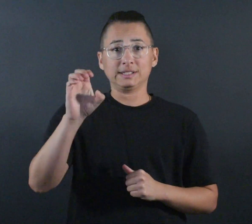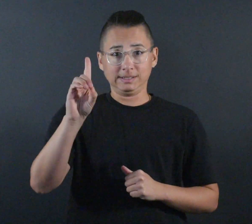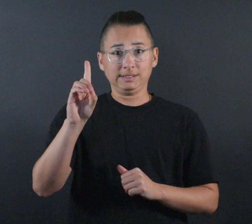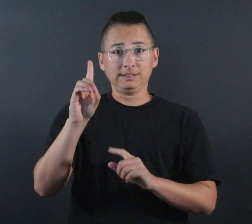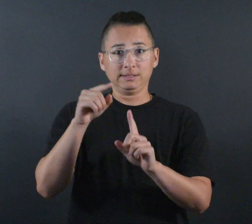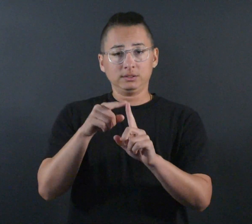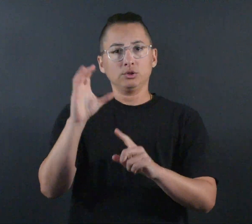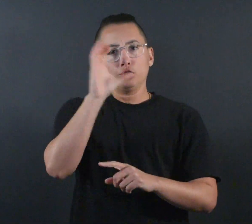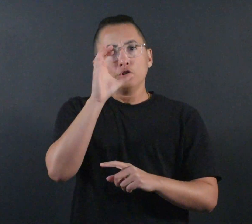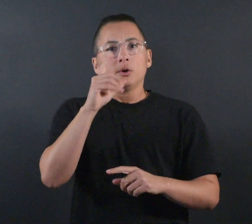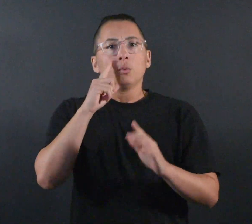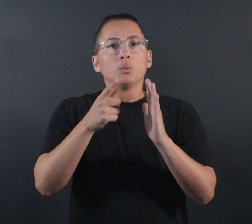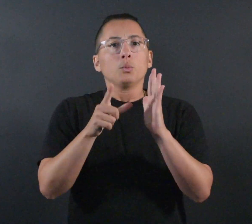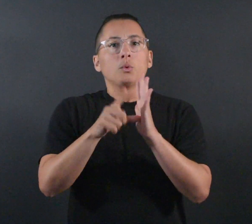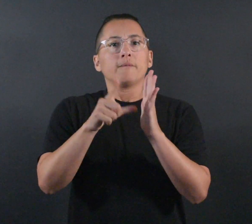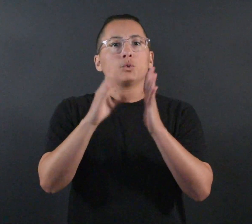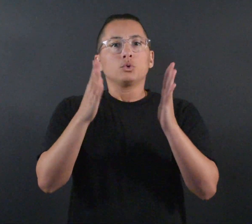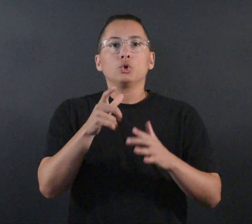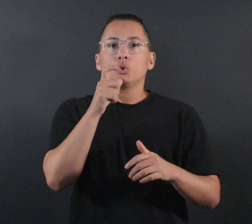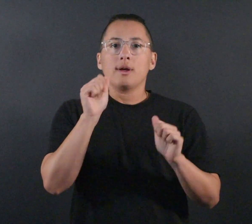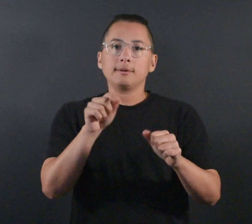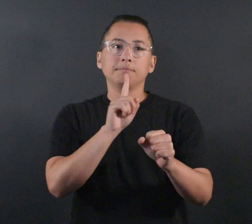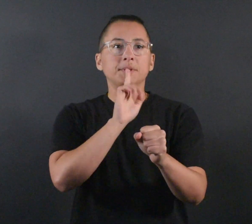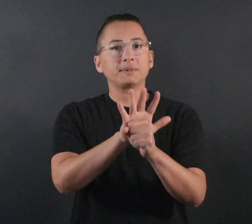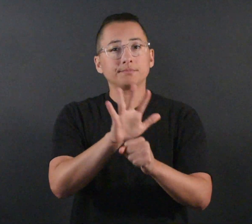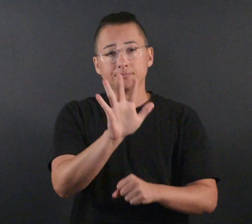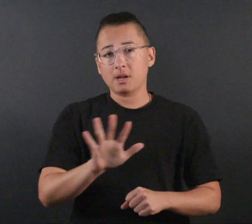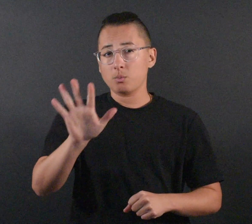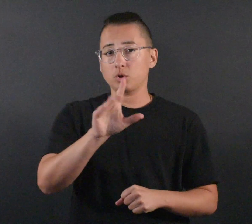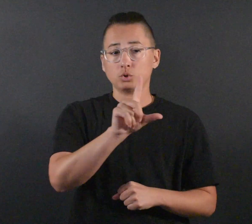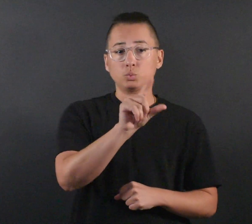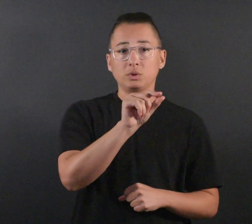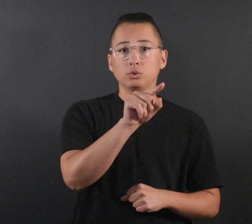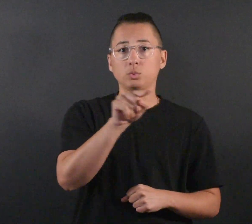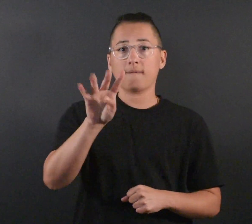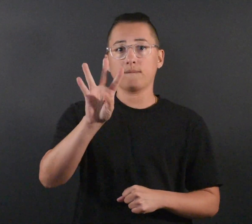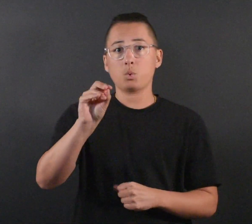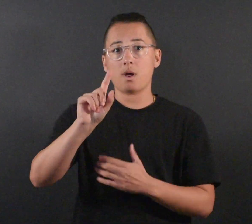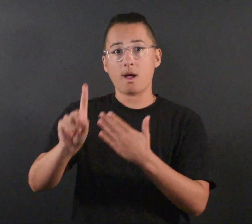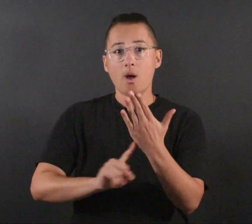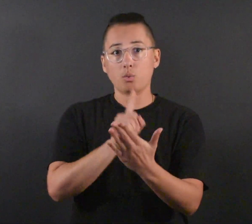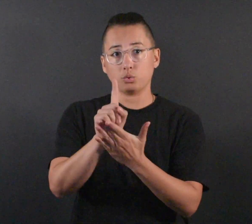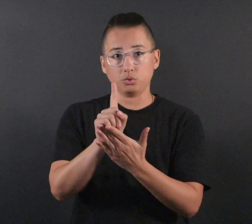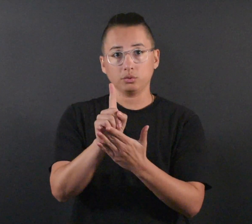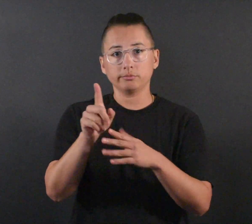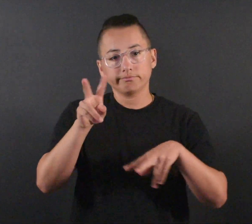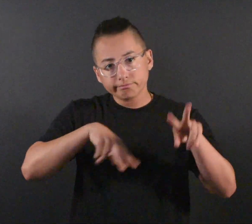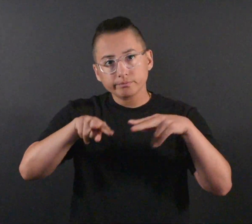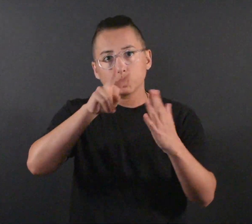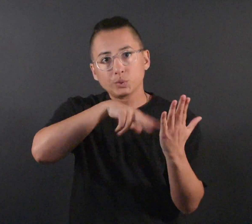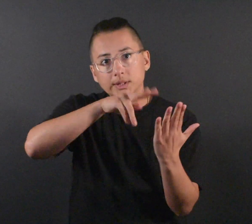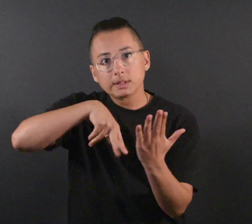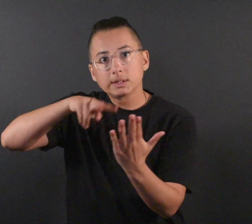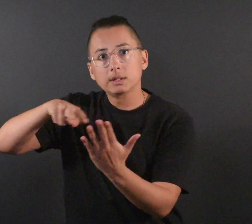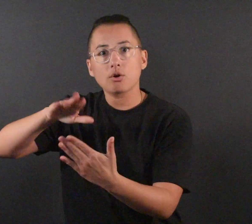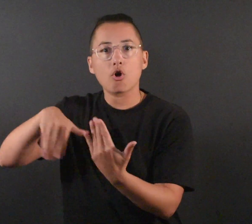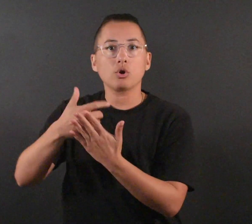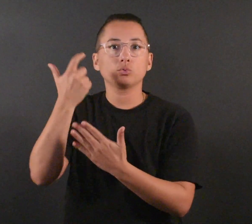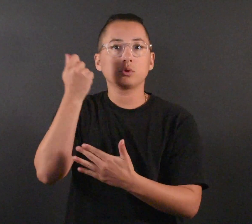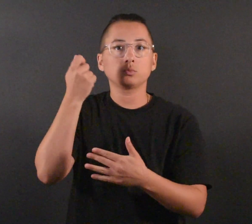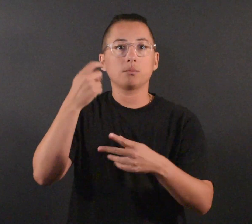DEED is seeking reviewers who can dedicate 20-40 hours to read grant proposals over the course